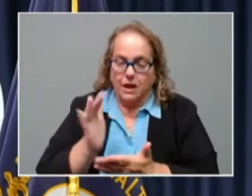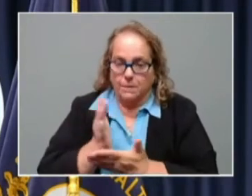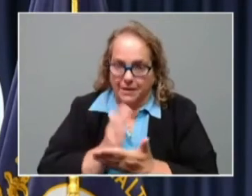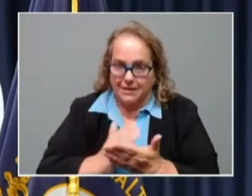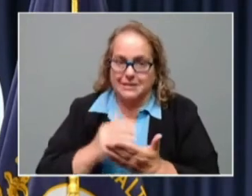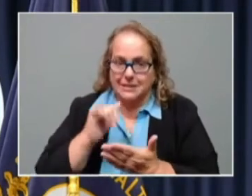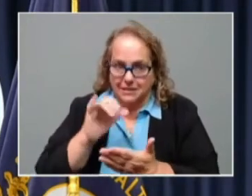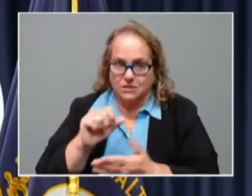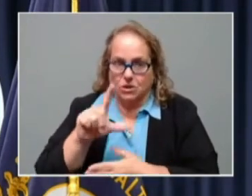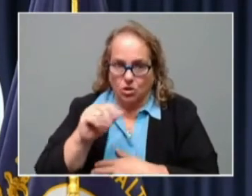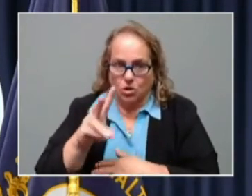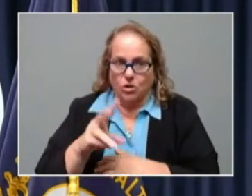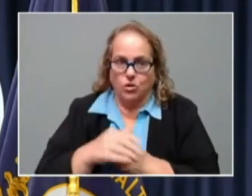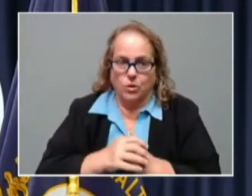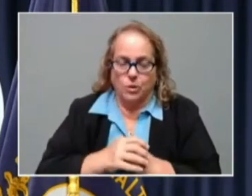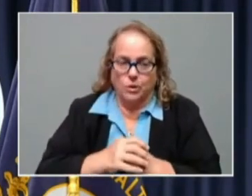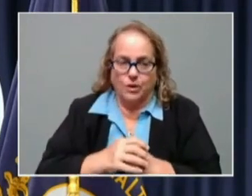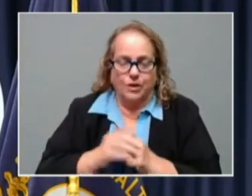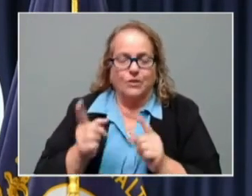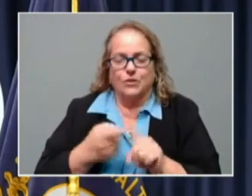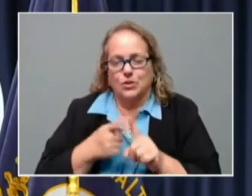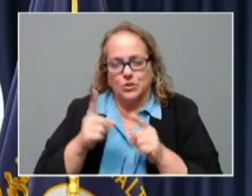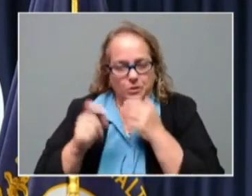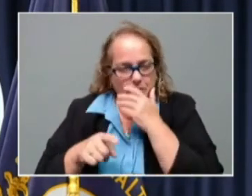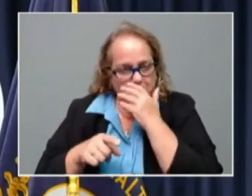and I can never remember the first questions. No